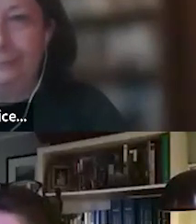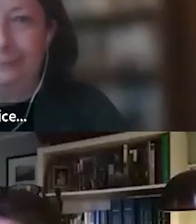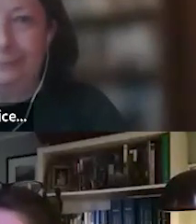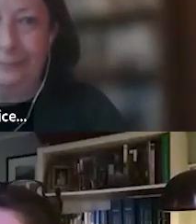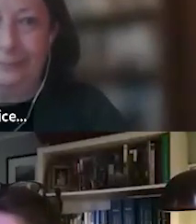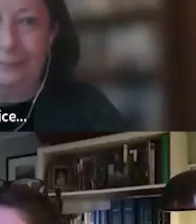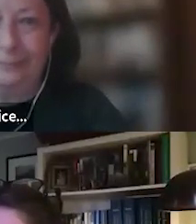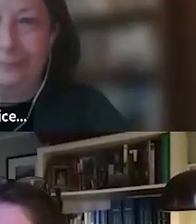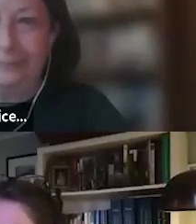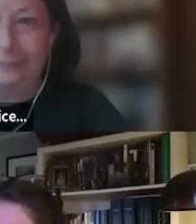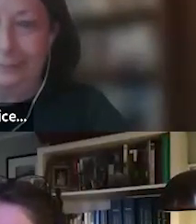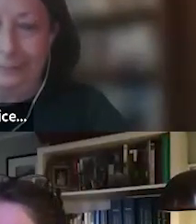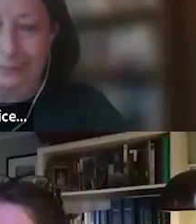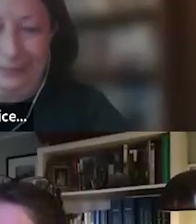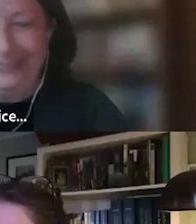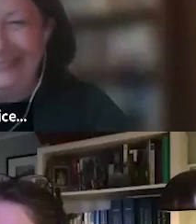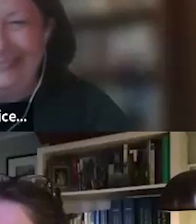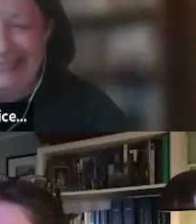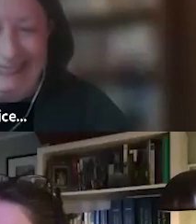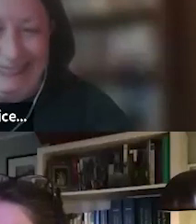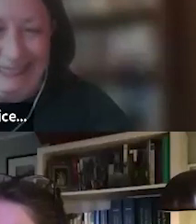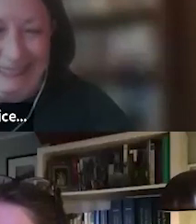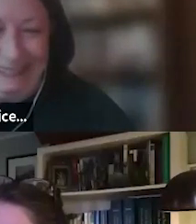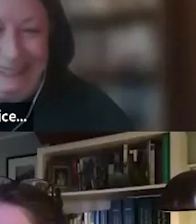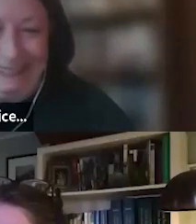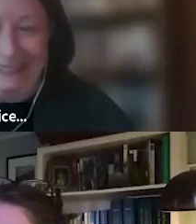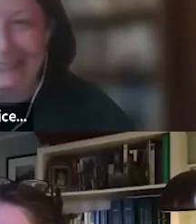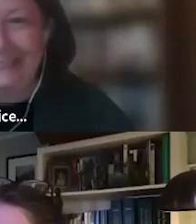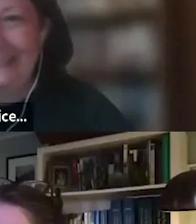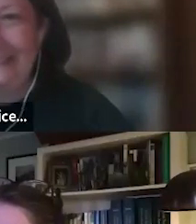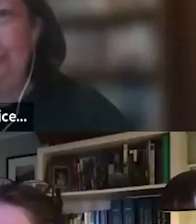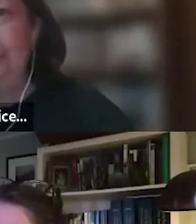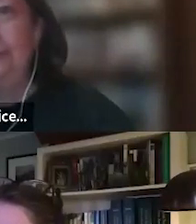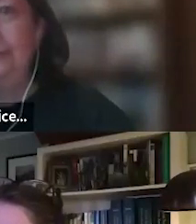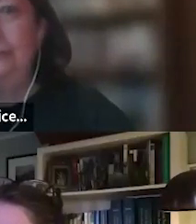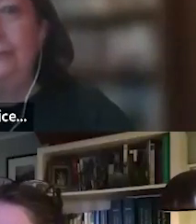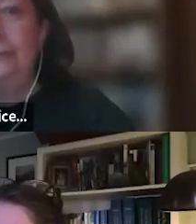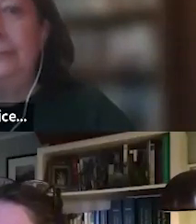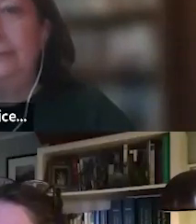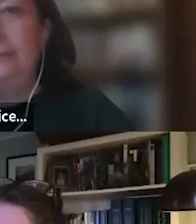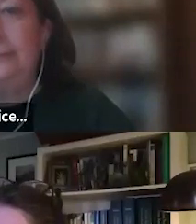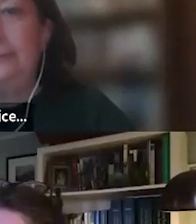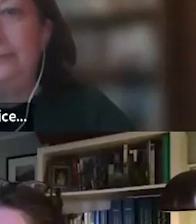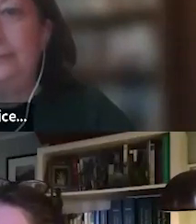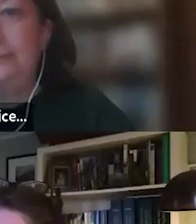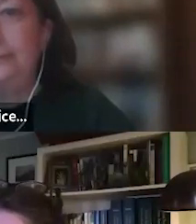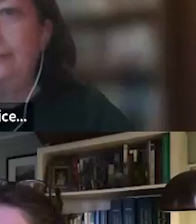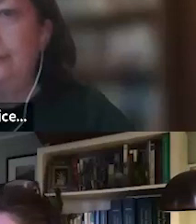Exactly, right, Arnita. Yeah. That's what the SOAR training is all about. You know, we expect both,